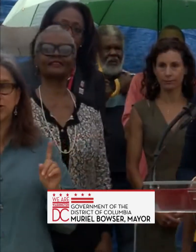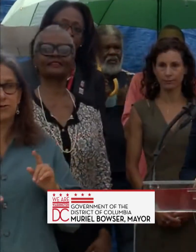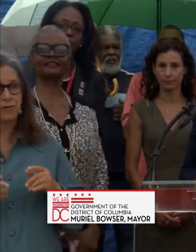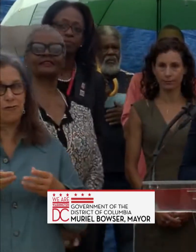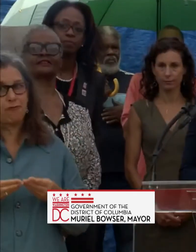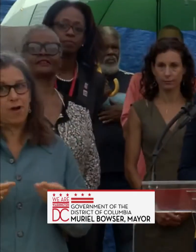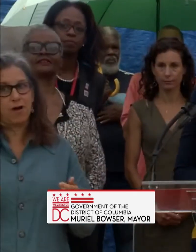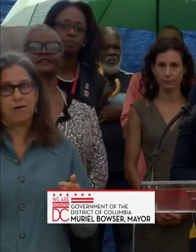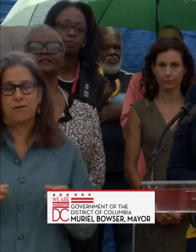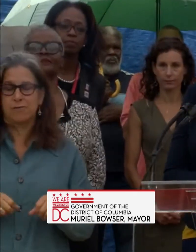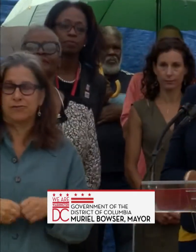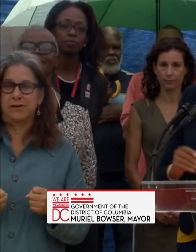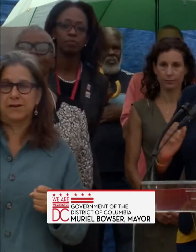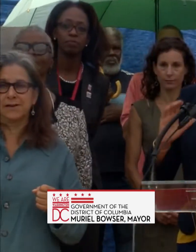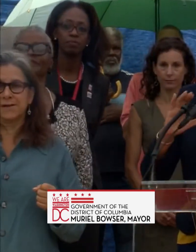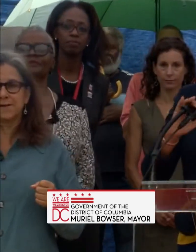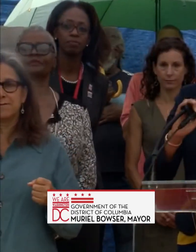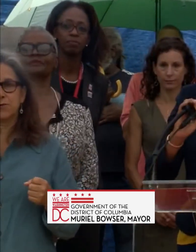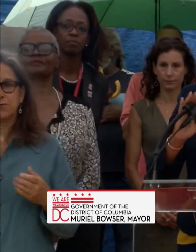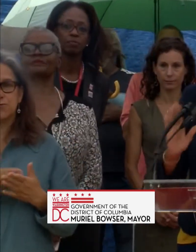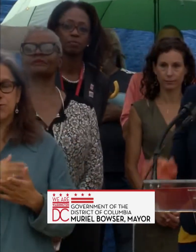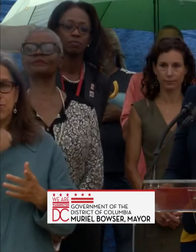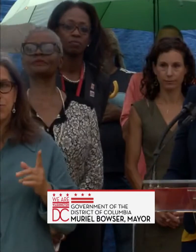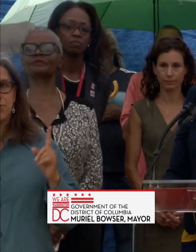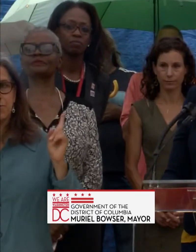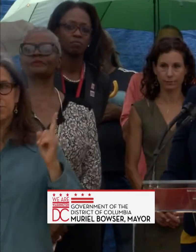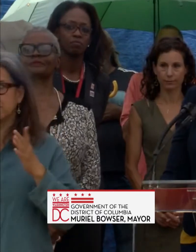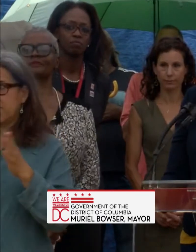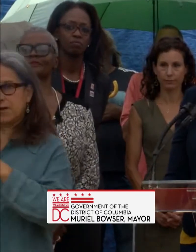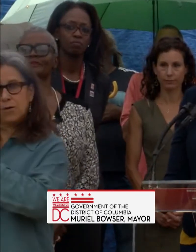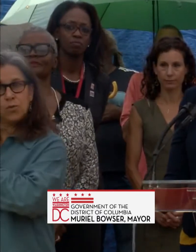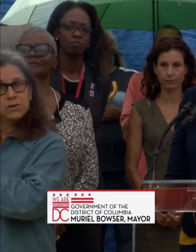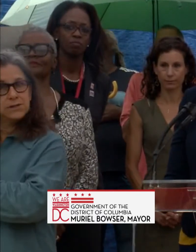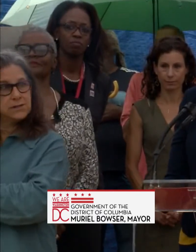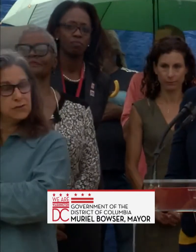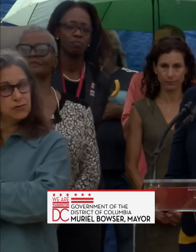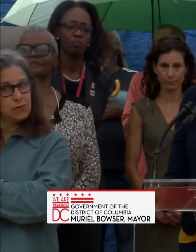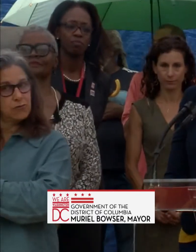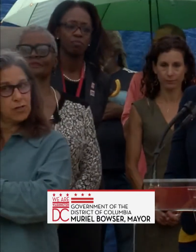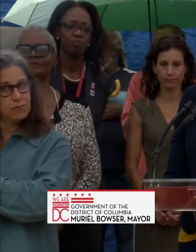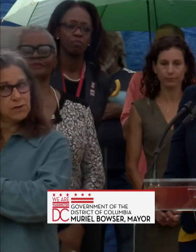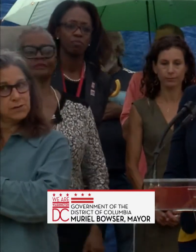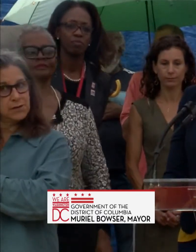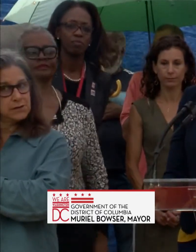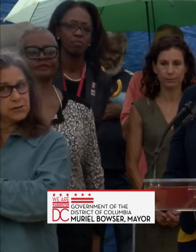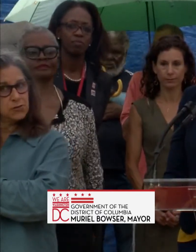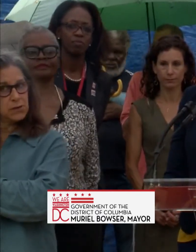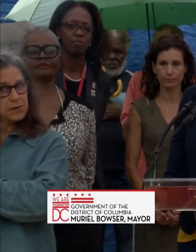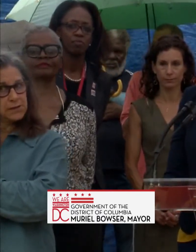GENERAL BY NEXT YEAR, IS THAT CORRECT? BY THE END OF NEXT YEAR? 2018 WHAT? SPRING, SUMMER, FALL?